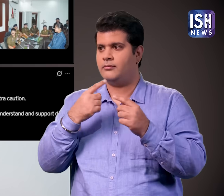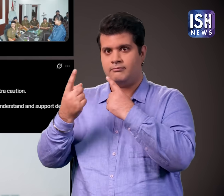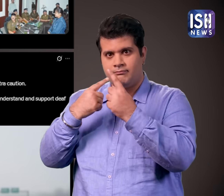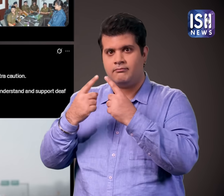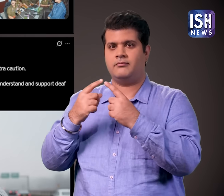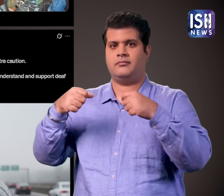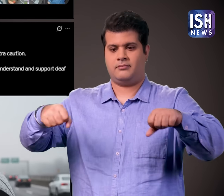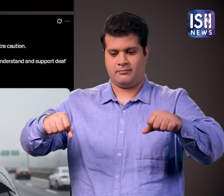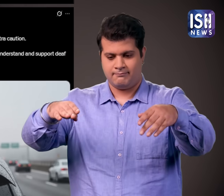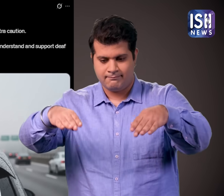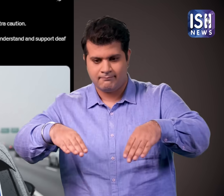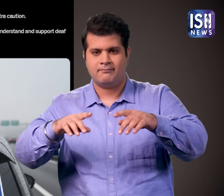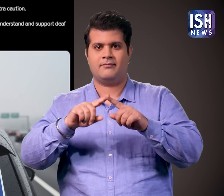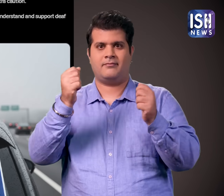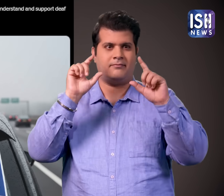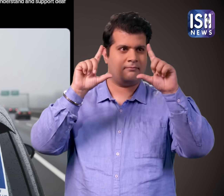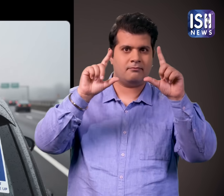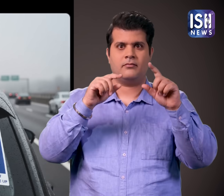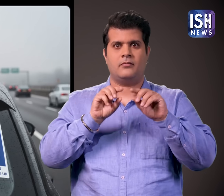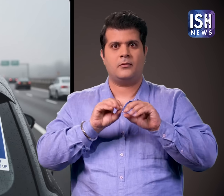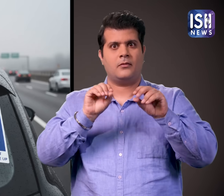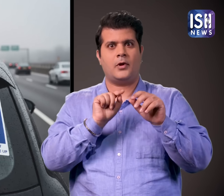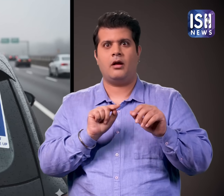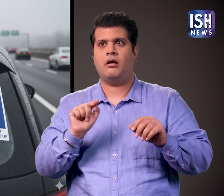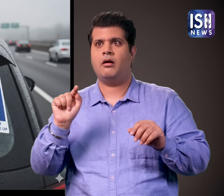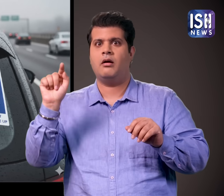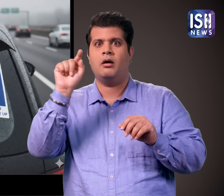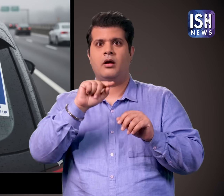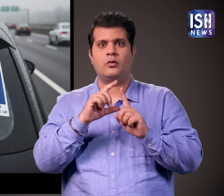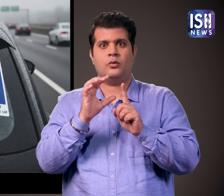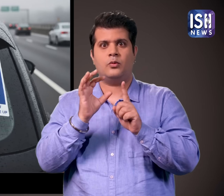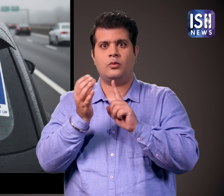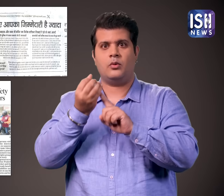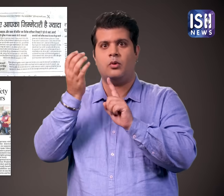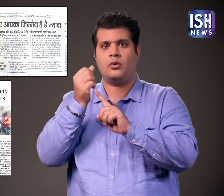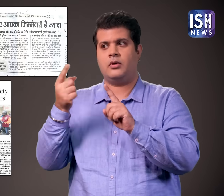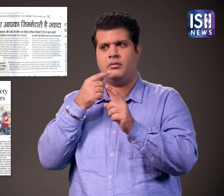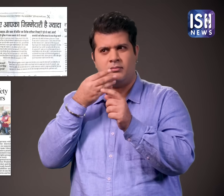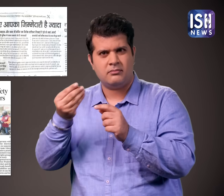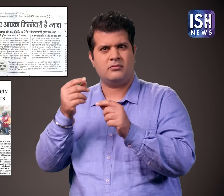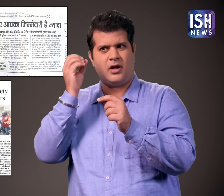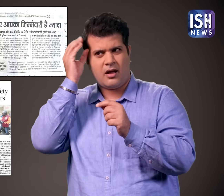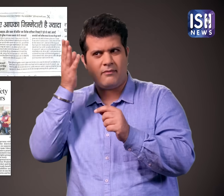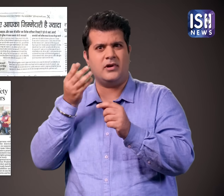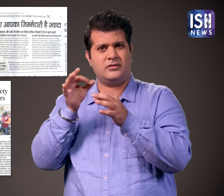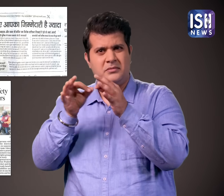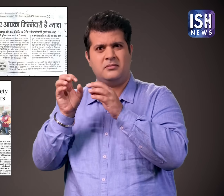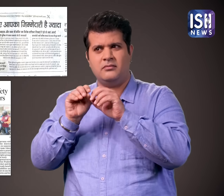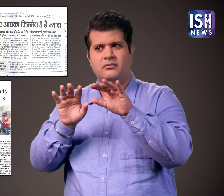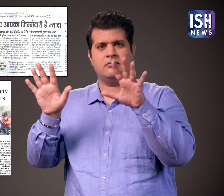explaining various matters and promoting understanding.